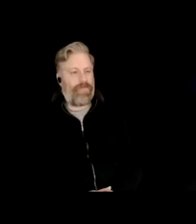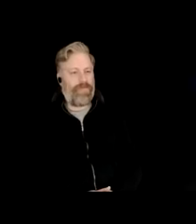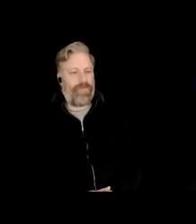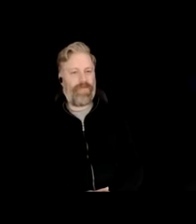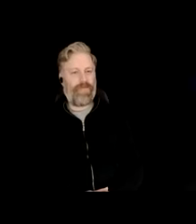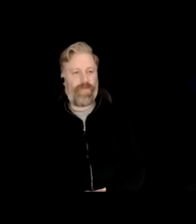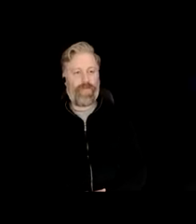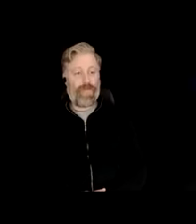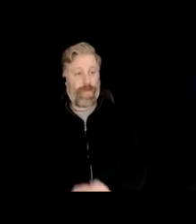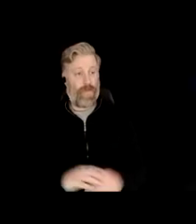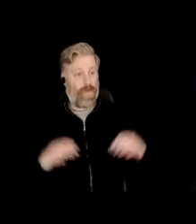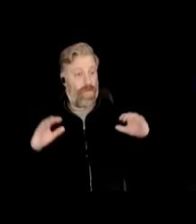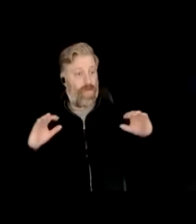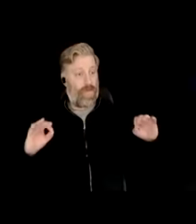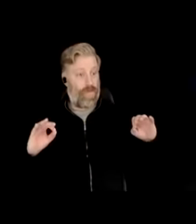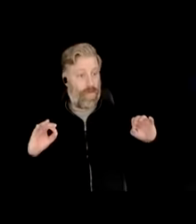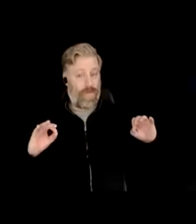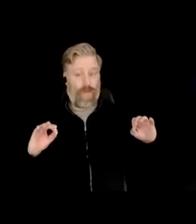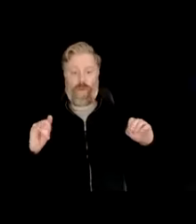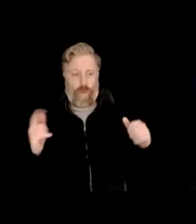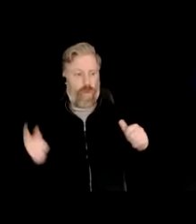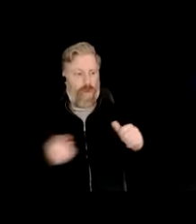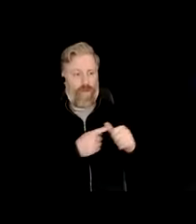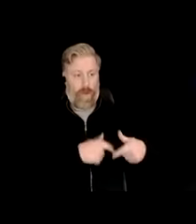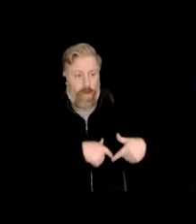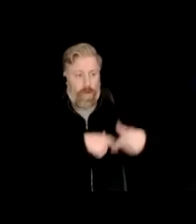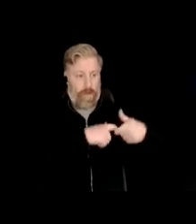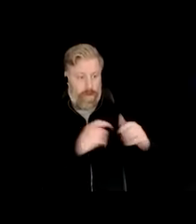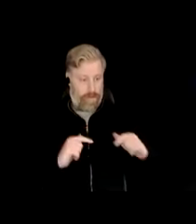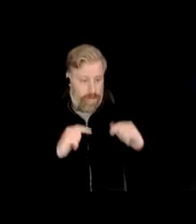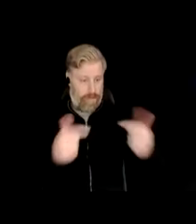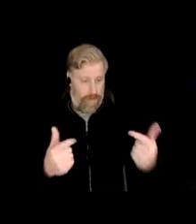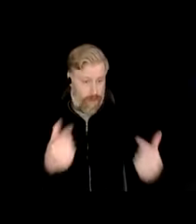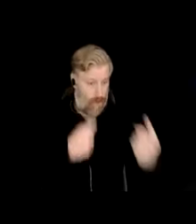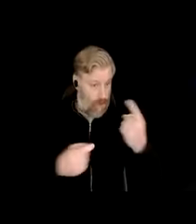All right, so this is our first question section. On the right of the slide,